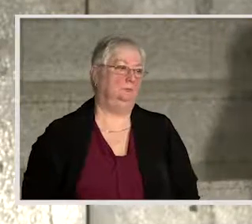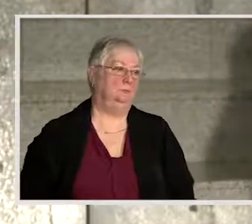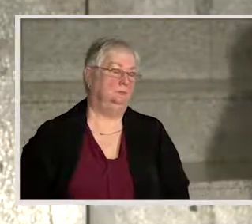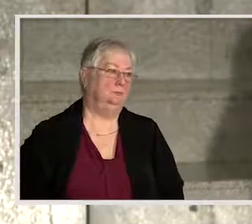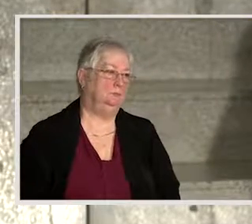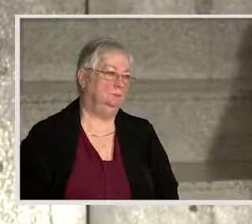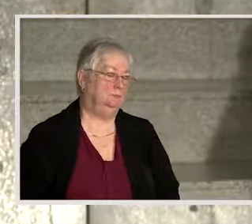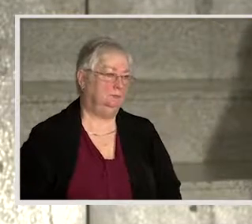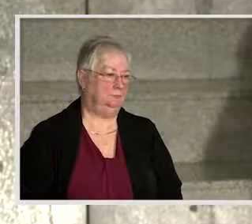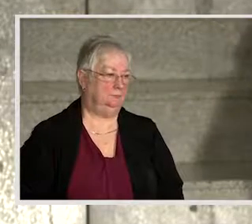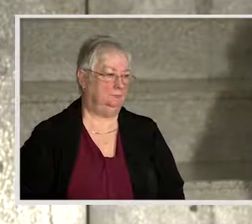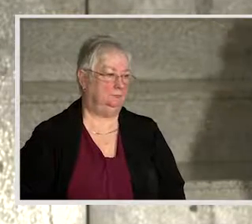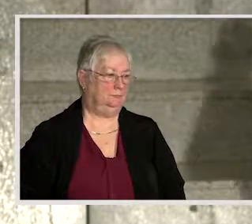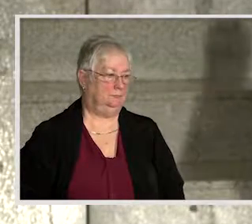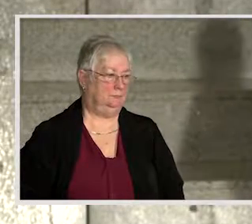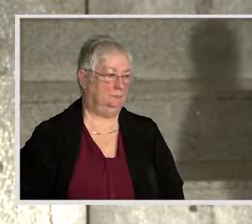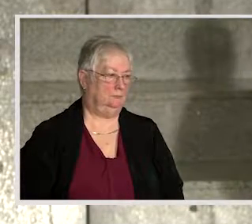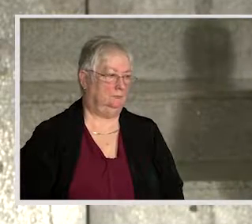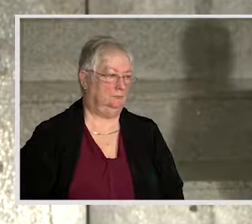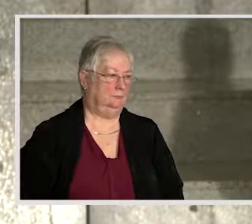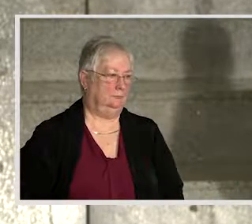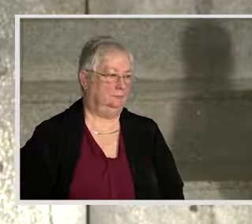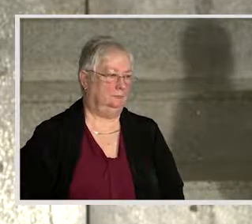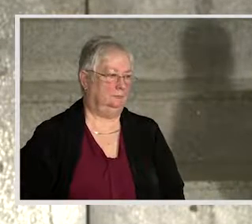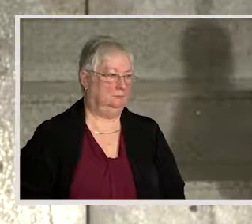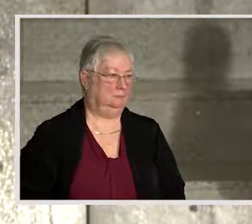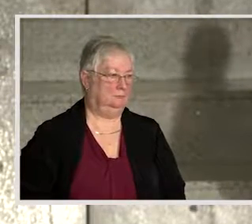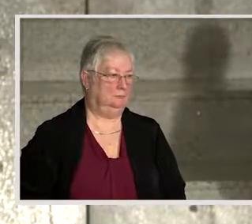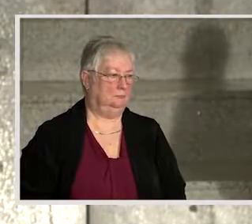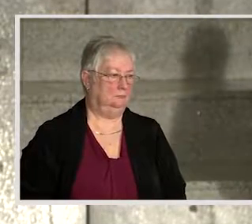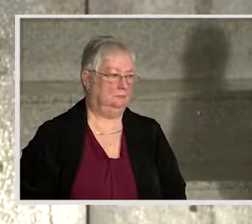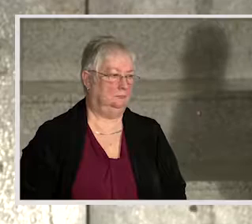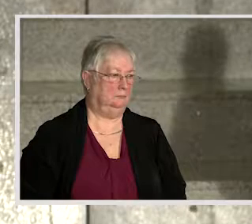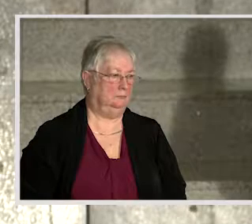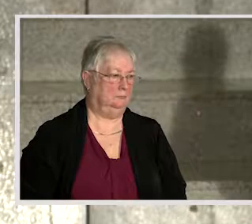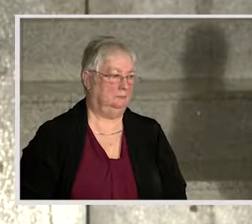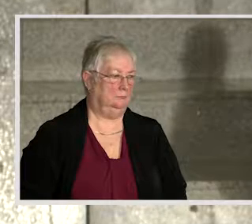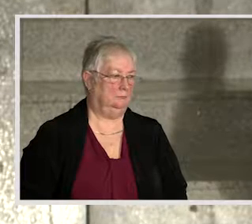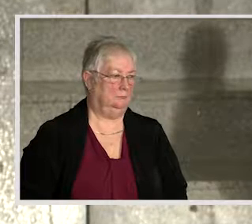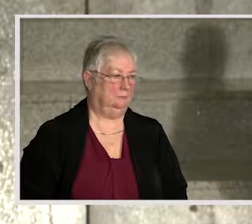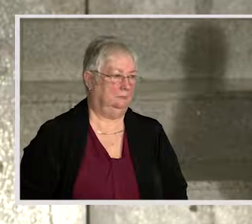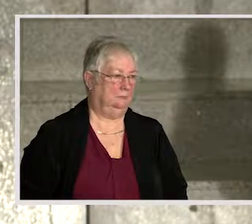A FUNDAMENTAL STRENGTH OF THE MAYOR'S COMMITMENT TO THE